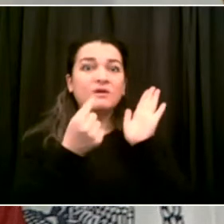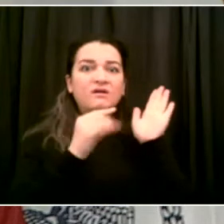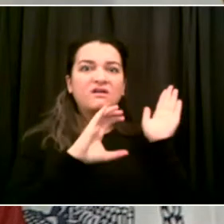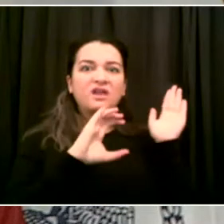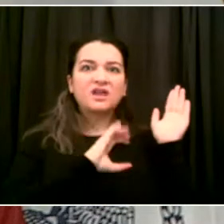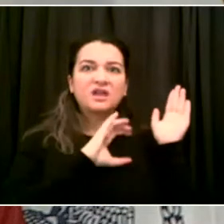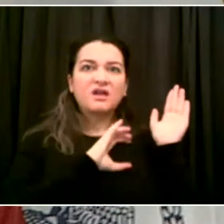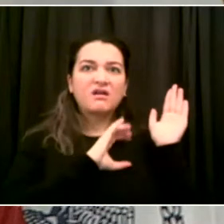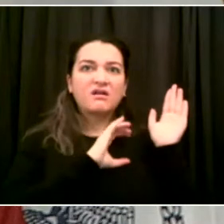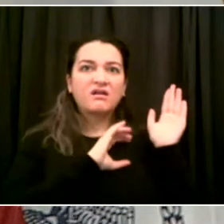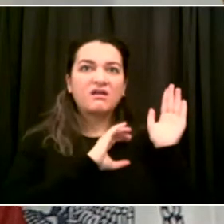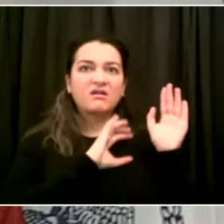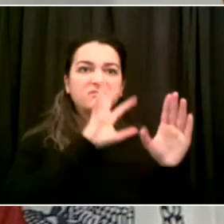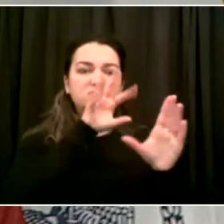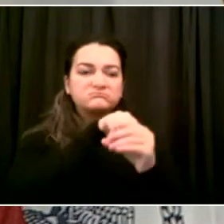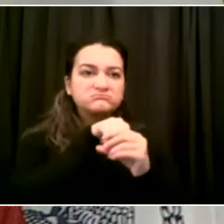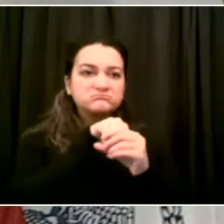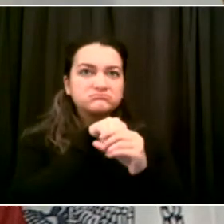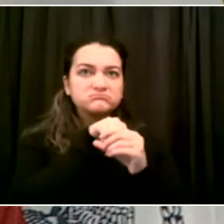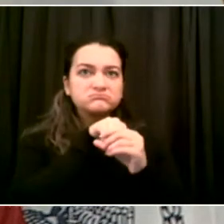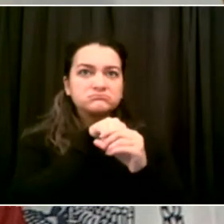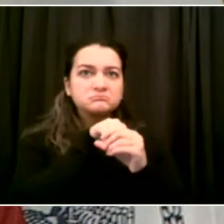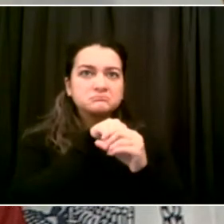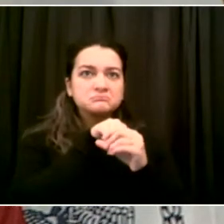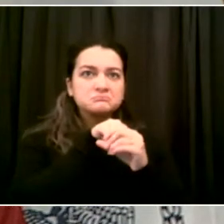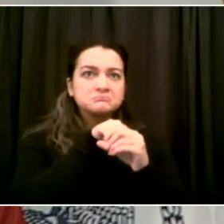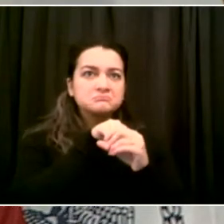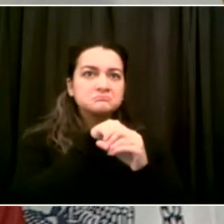MISDEMEANOR ARREST ON JANUARR 7Y AFTEER